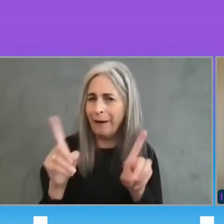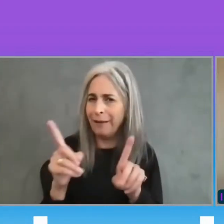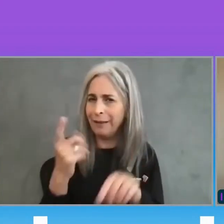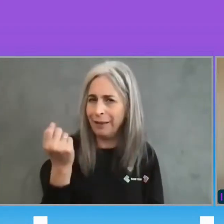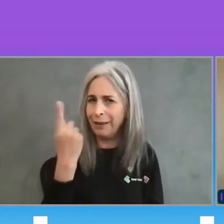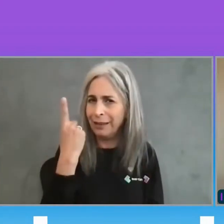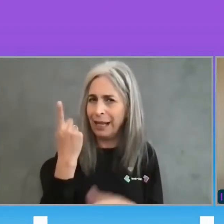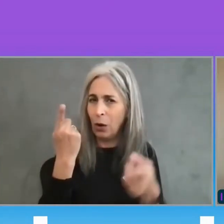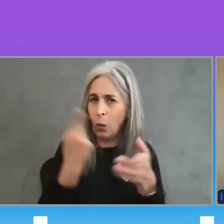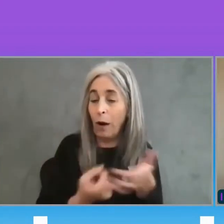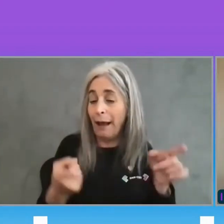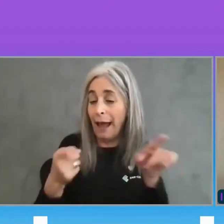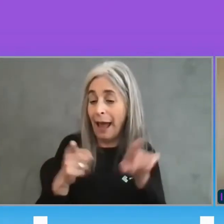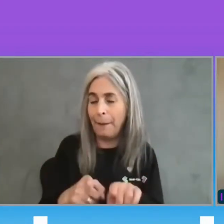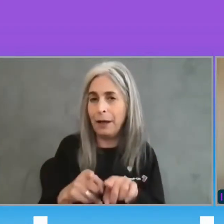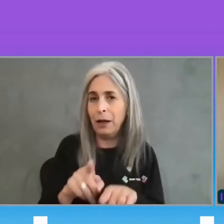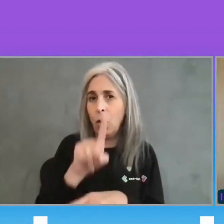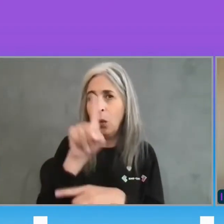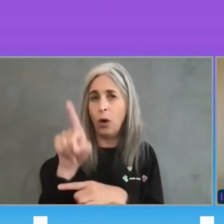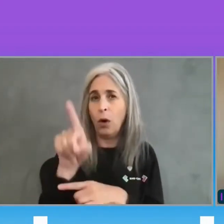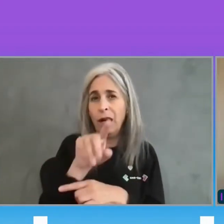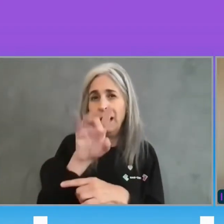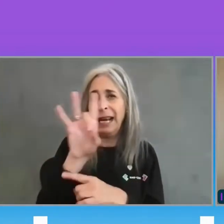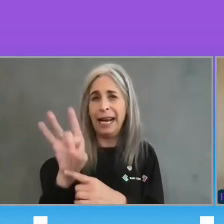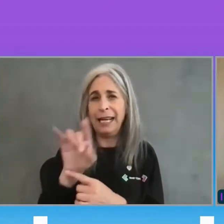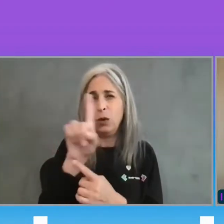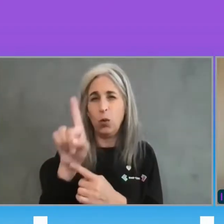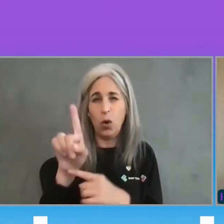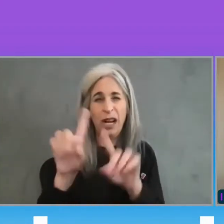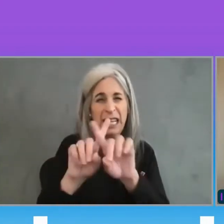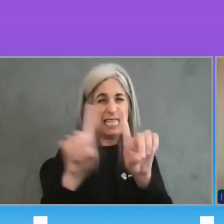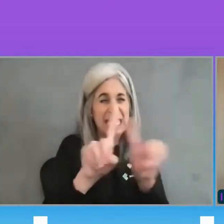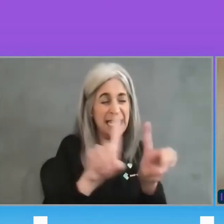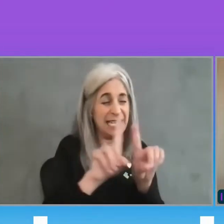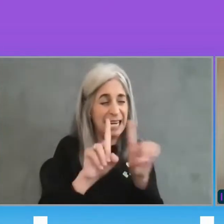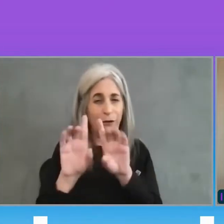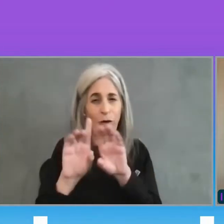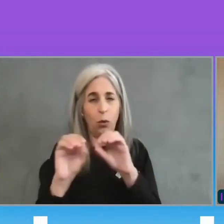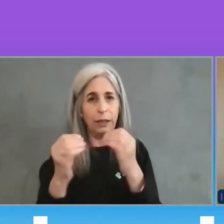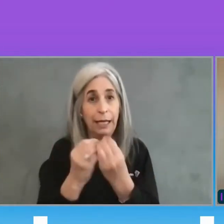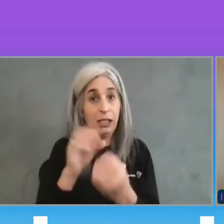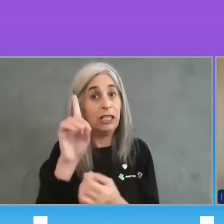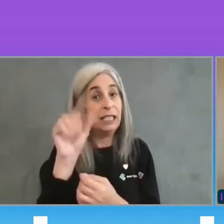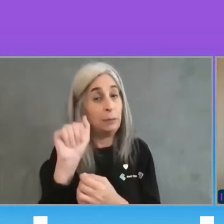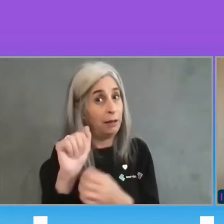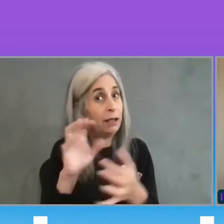But what happened there is 181 different organizations.